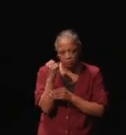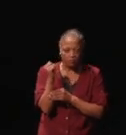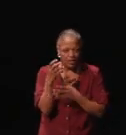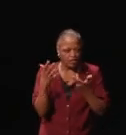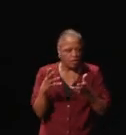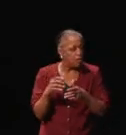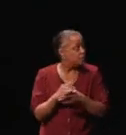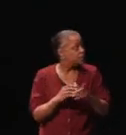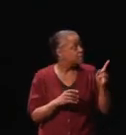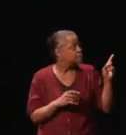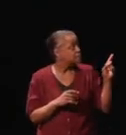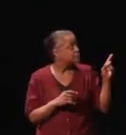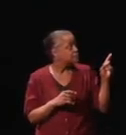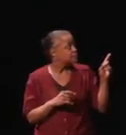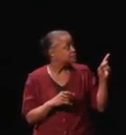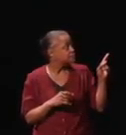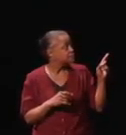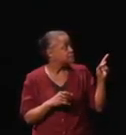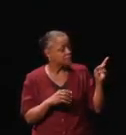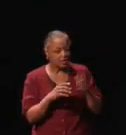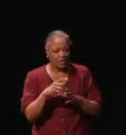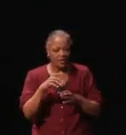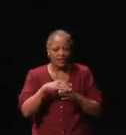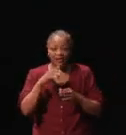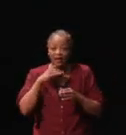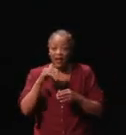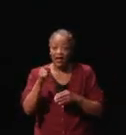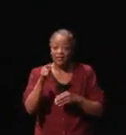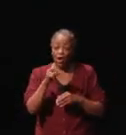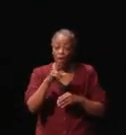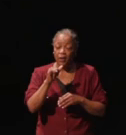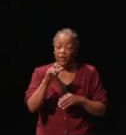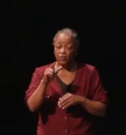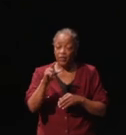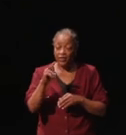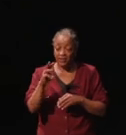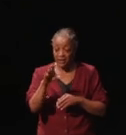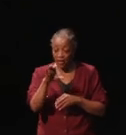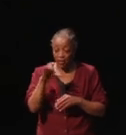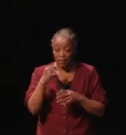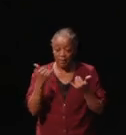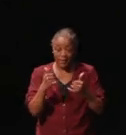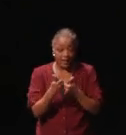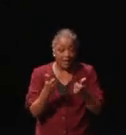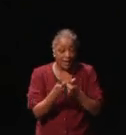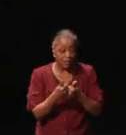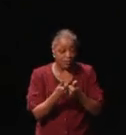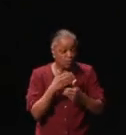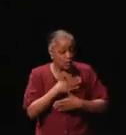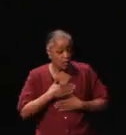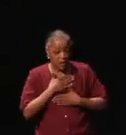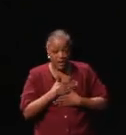Disabled people to play games on the Atari 2600.